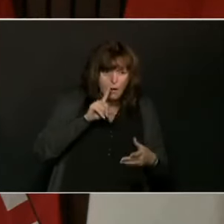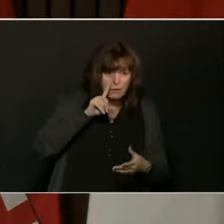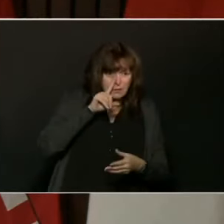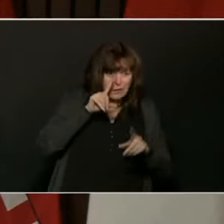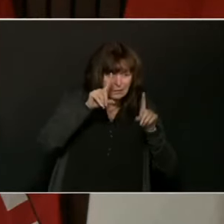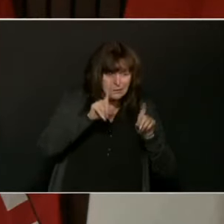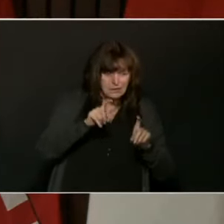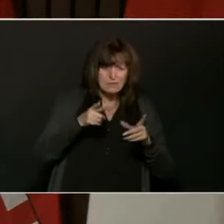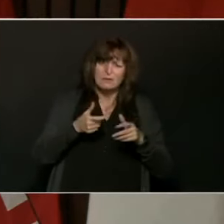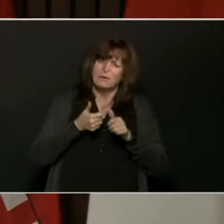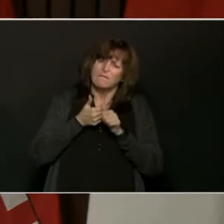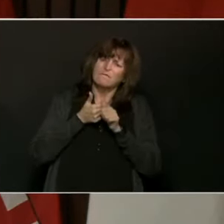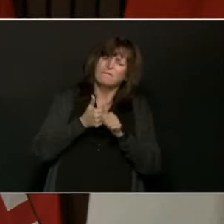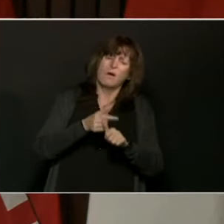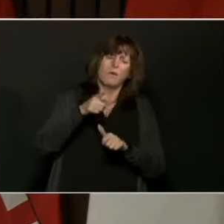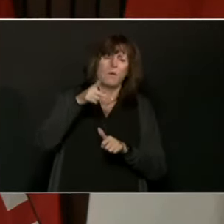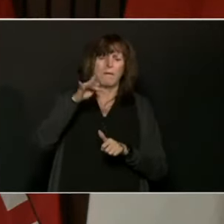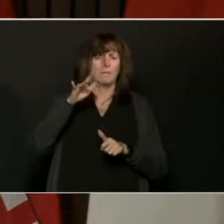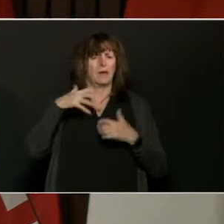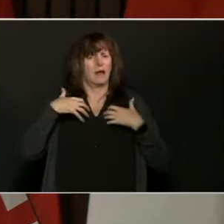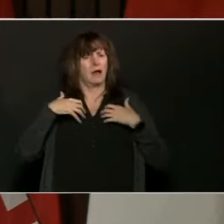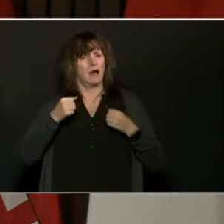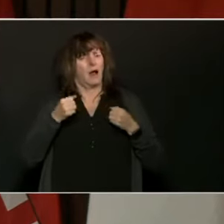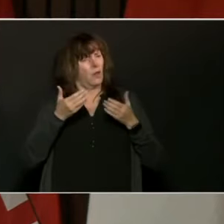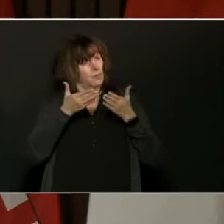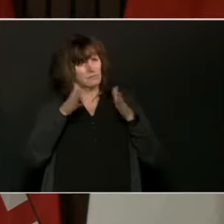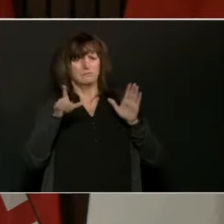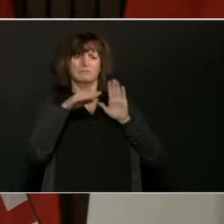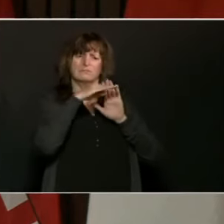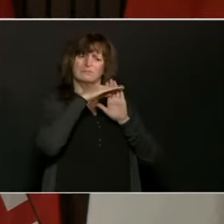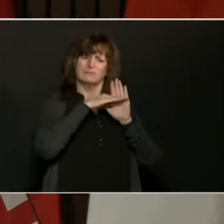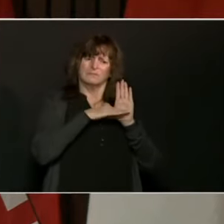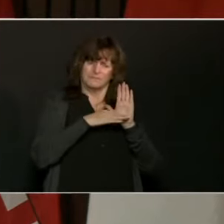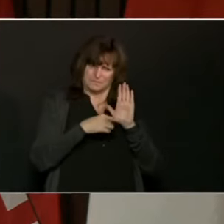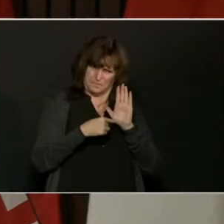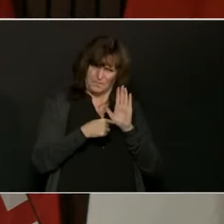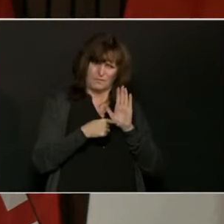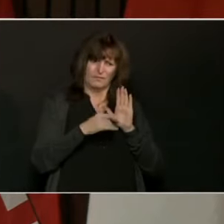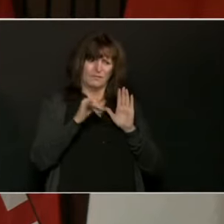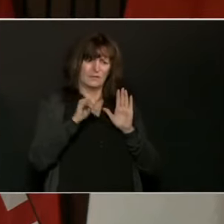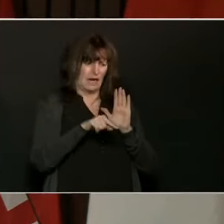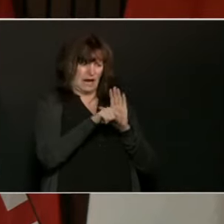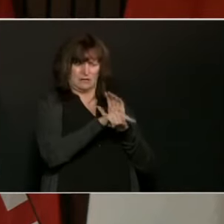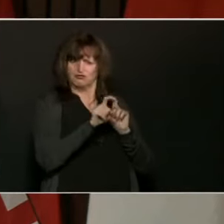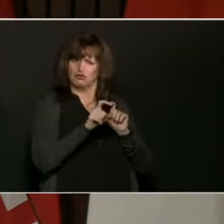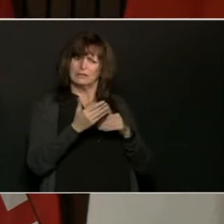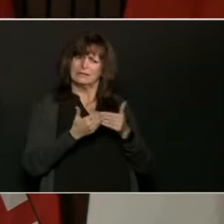OF TESTING. AND ADHERENCE TO PUBLIC HEALTH